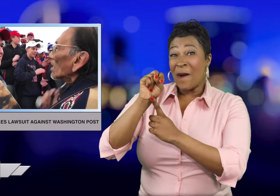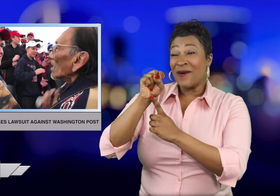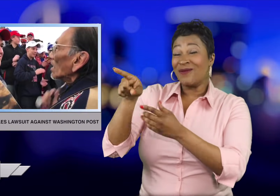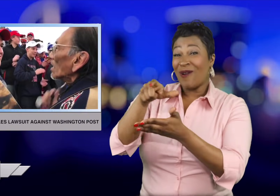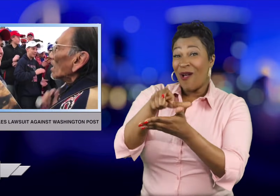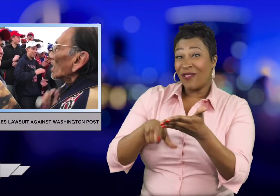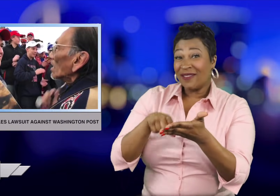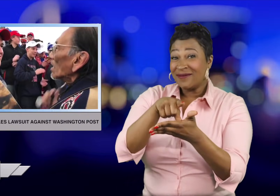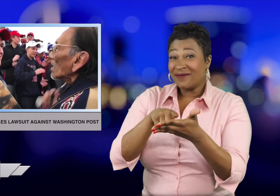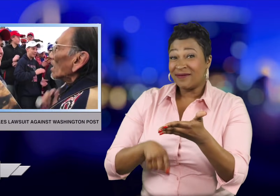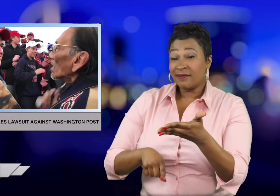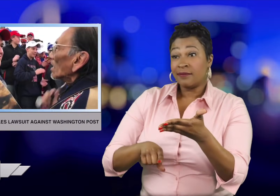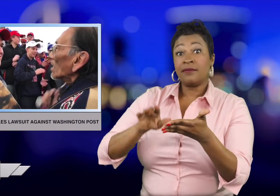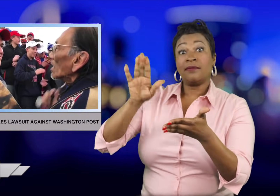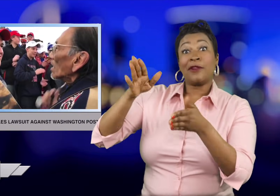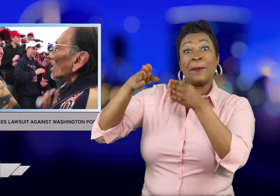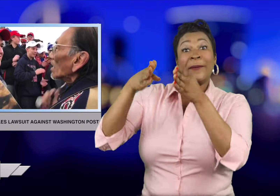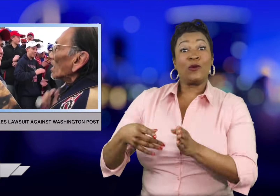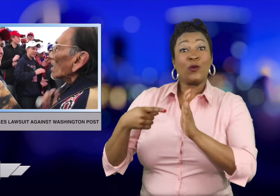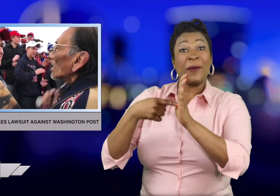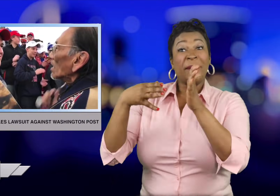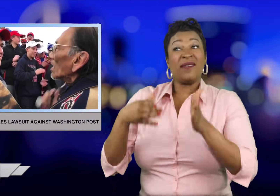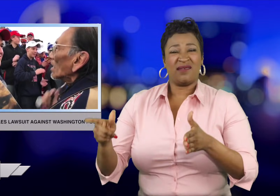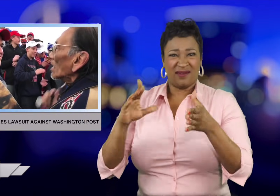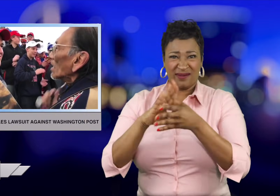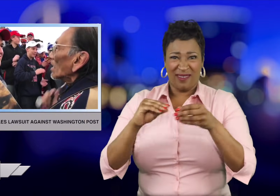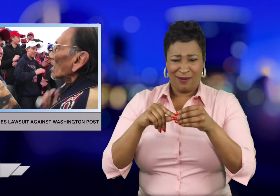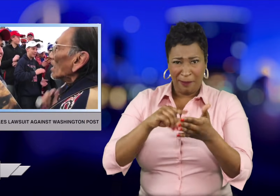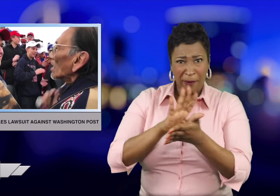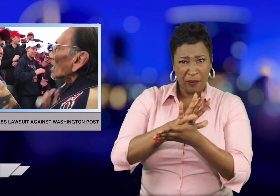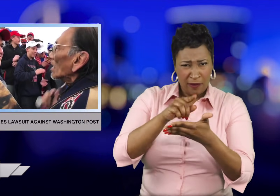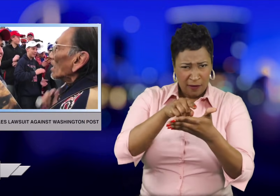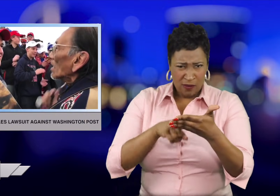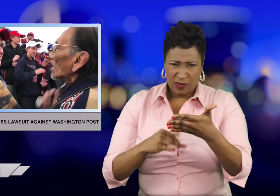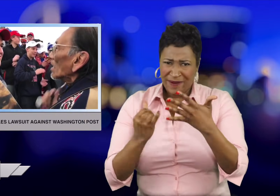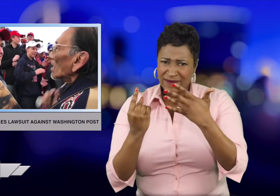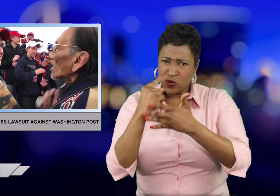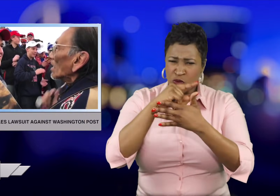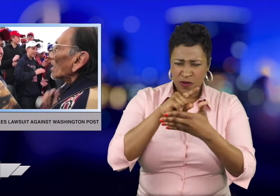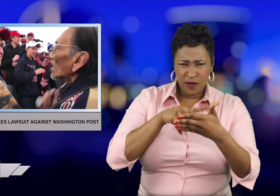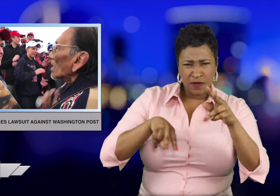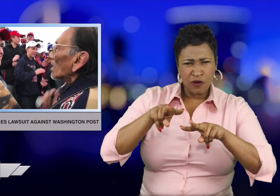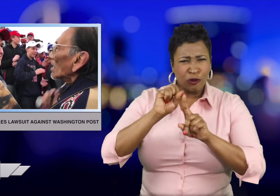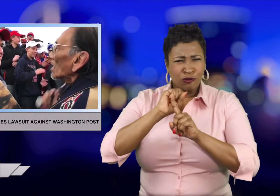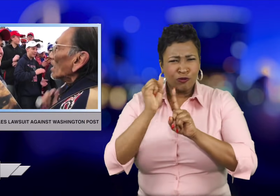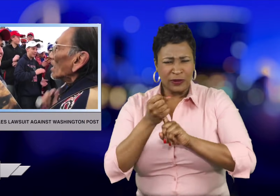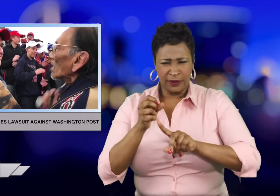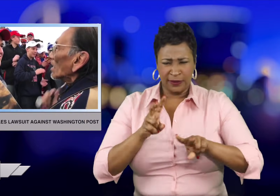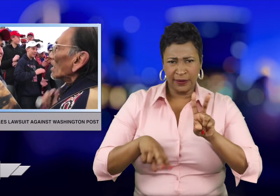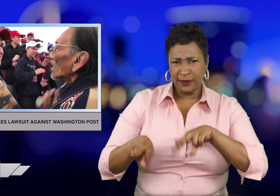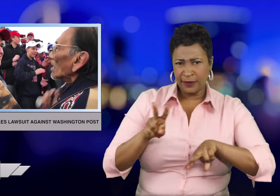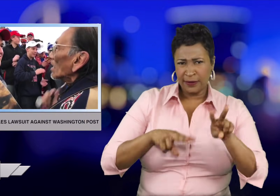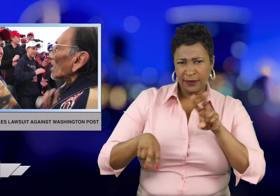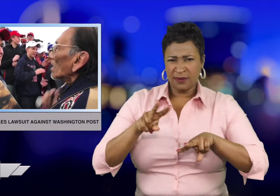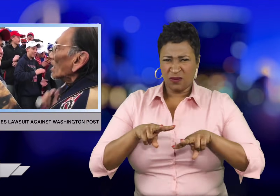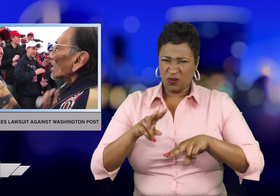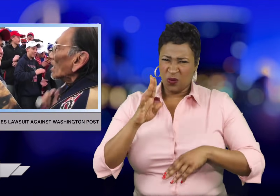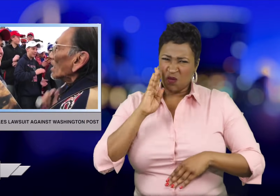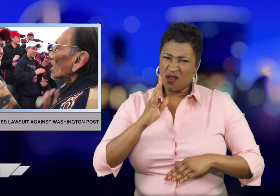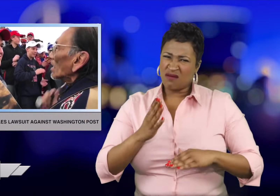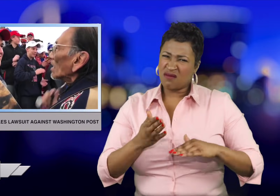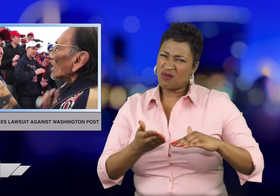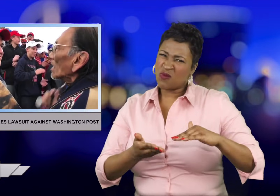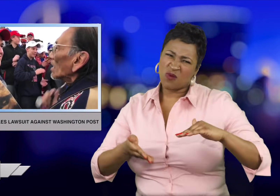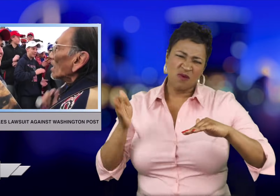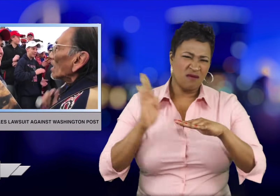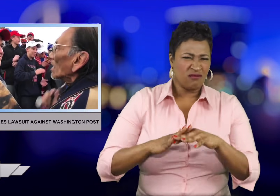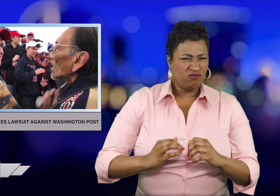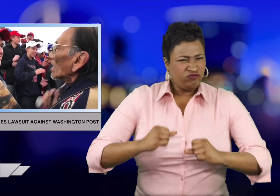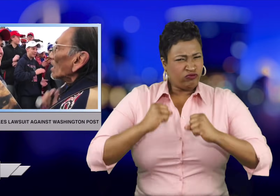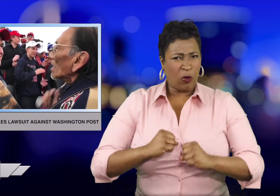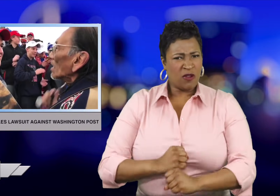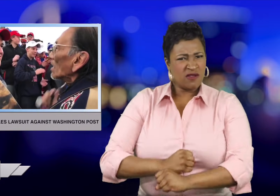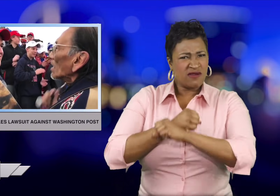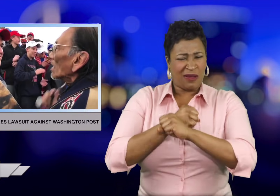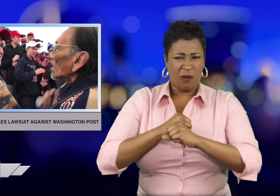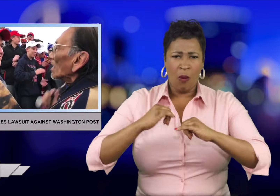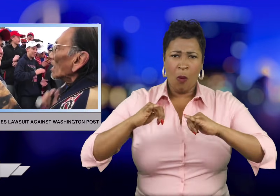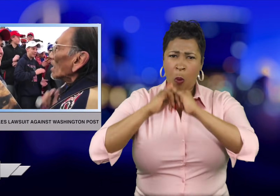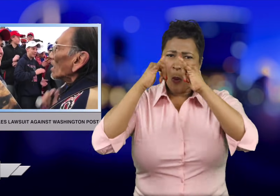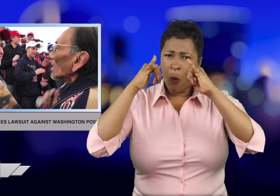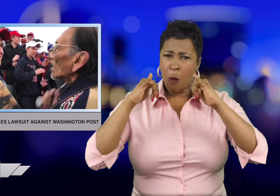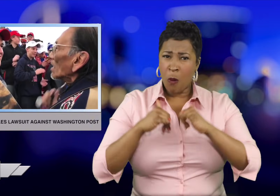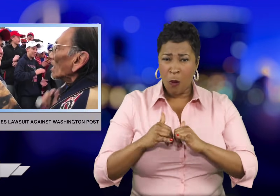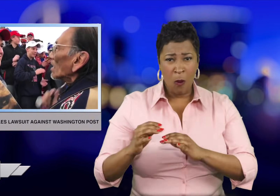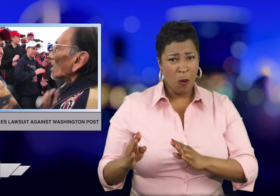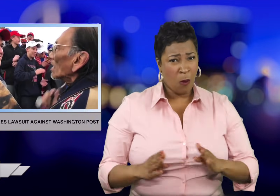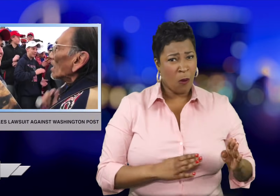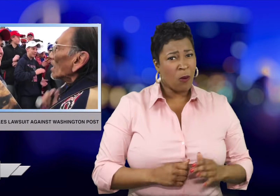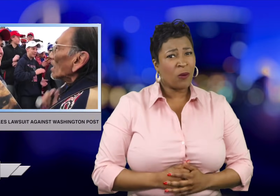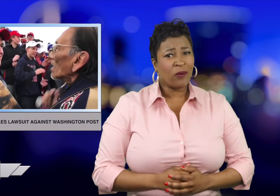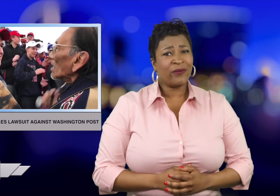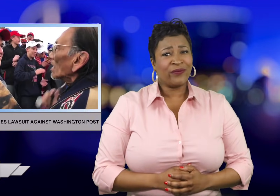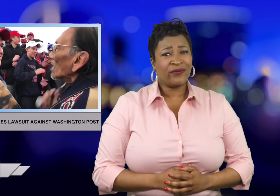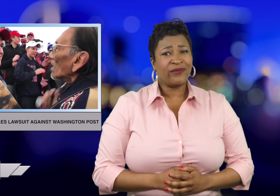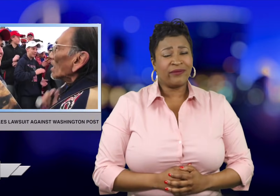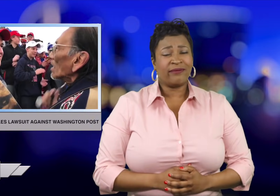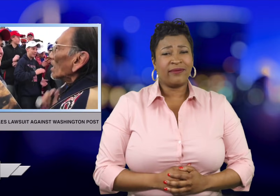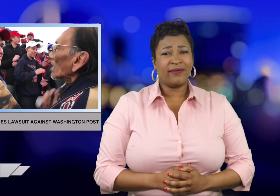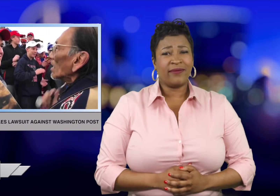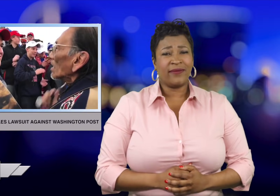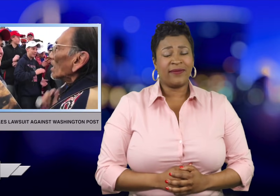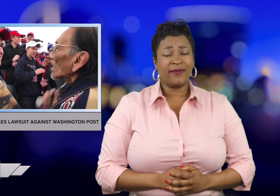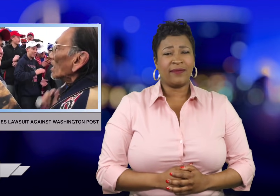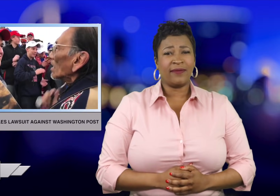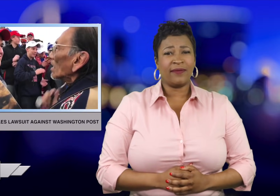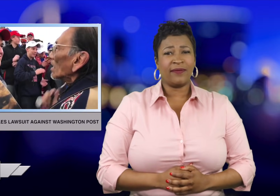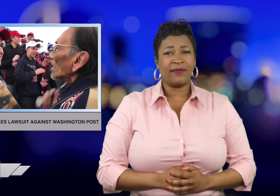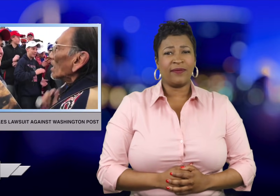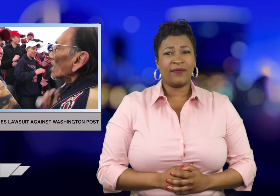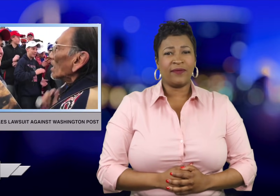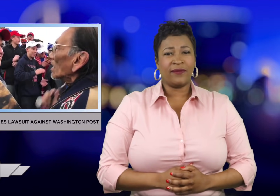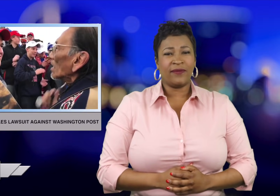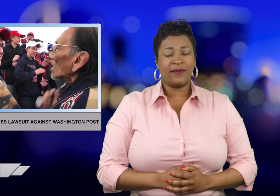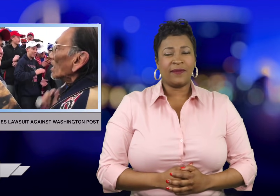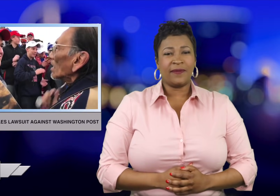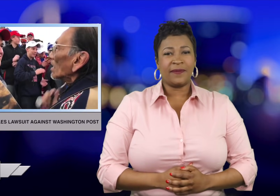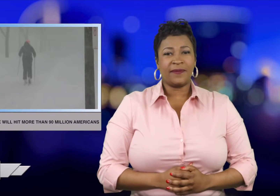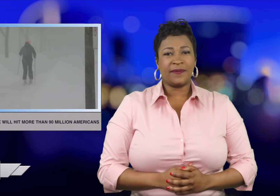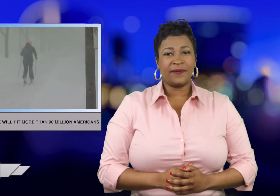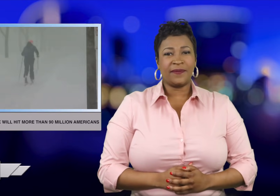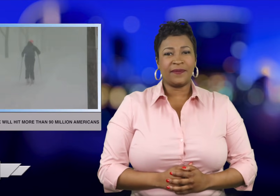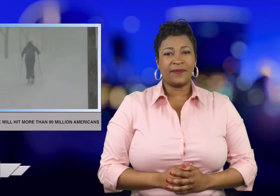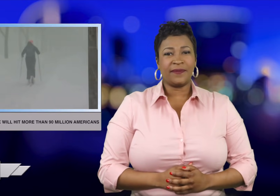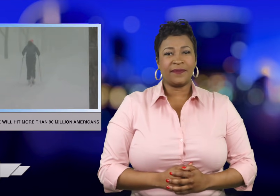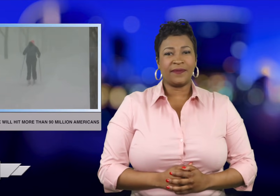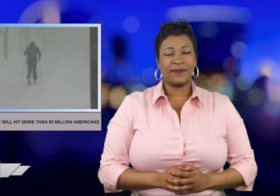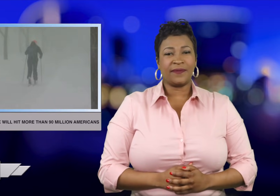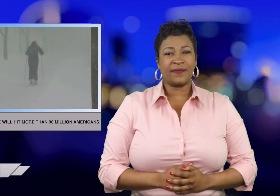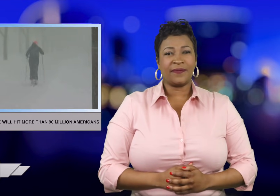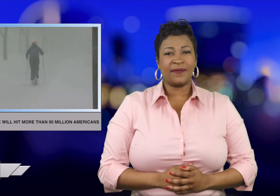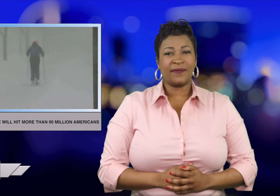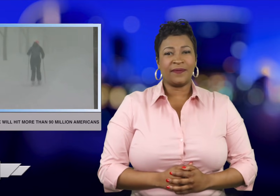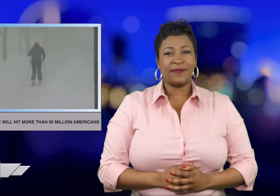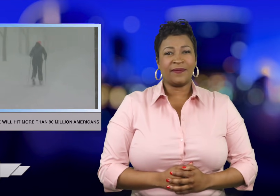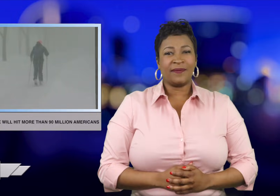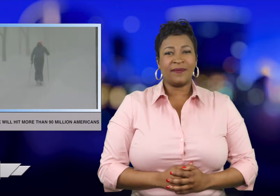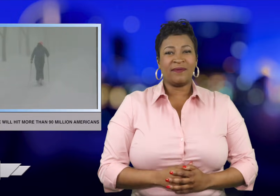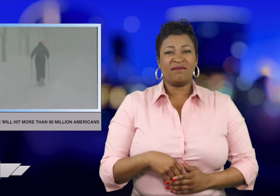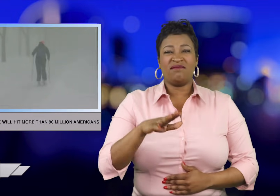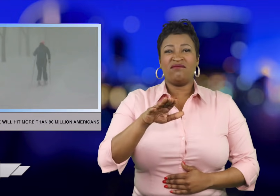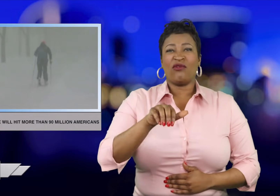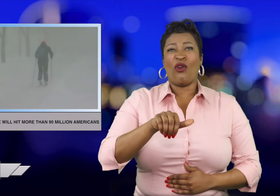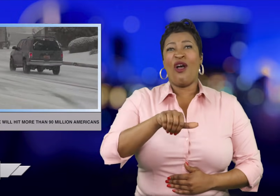A spokeswoman for the Post said the paper is reviewing the matter and will mount a vigorous defense.